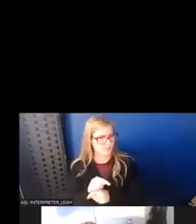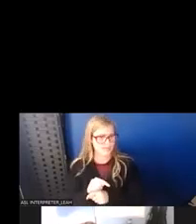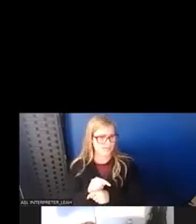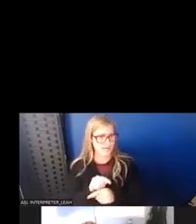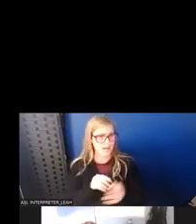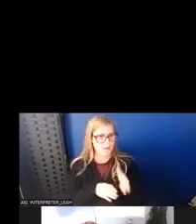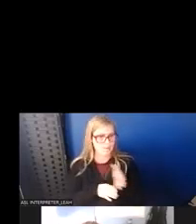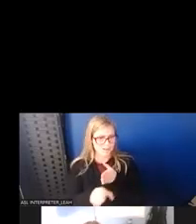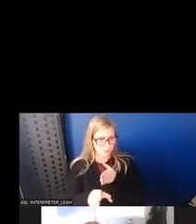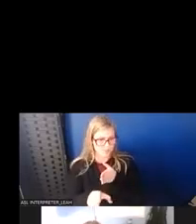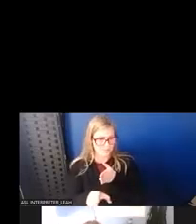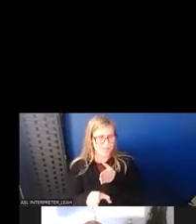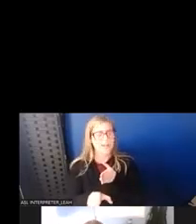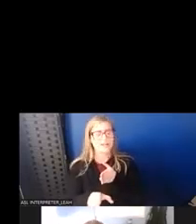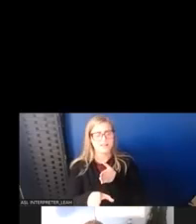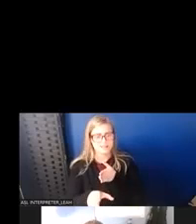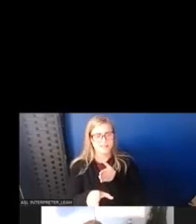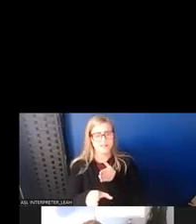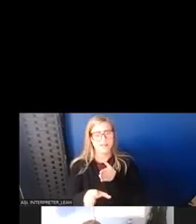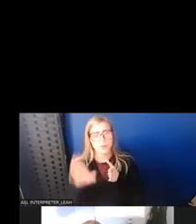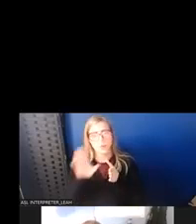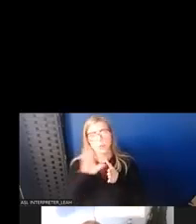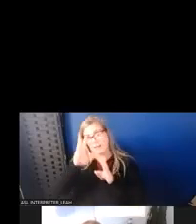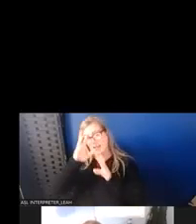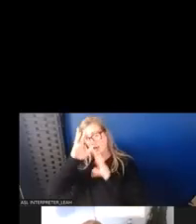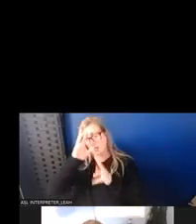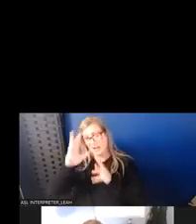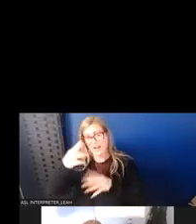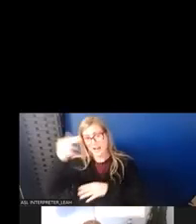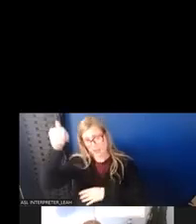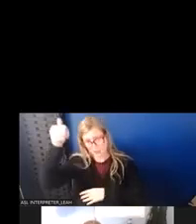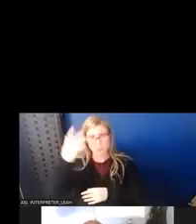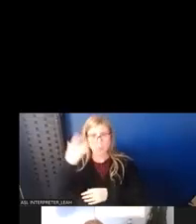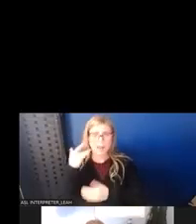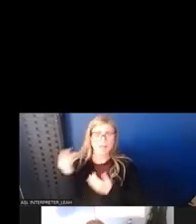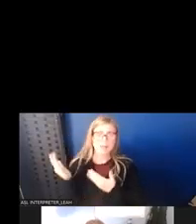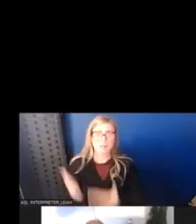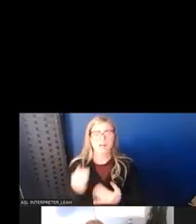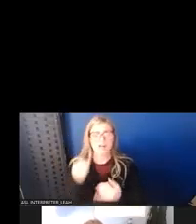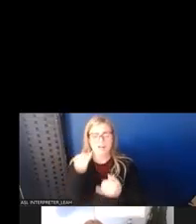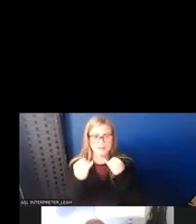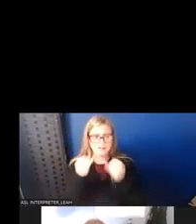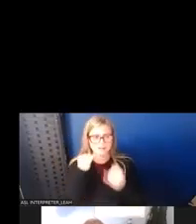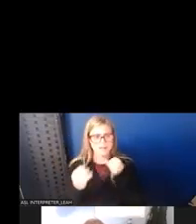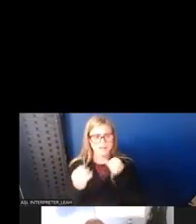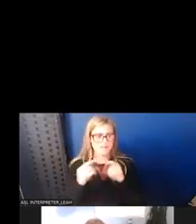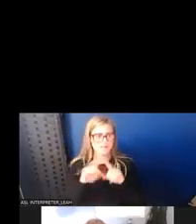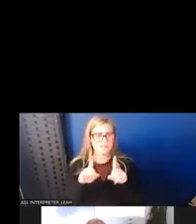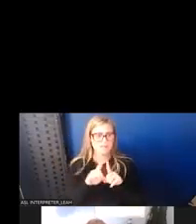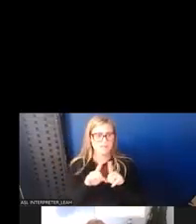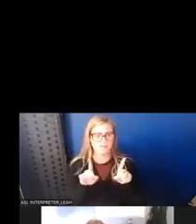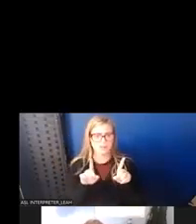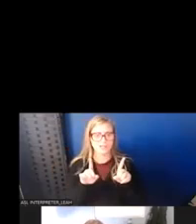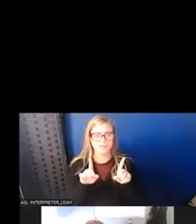innovate at higher rates because maybe they bring ideas from angles that we haven't really considered.